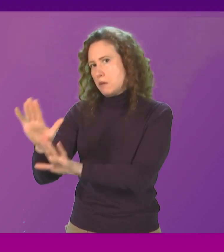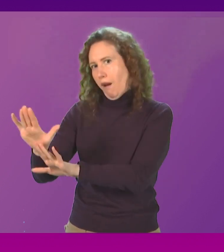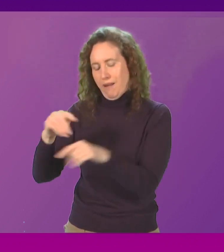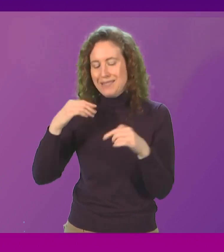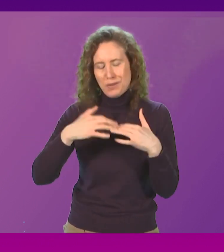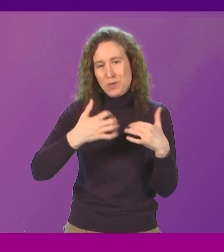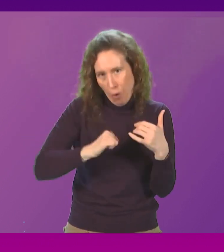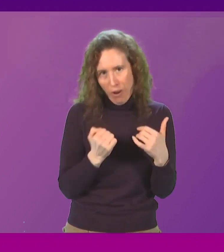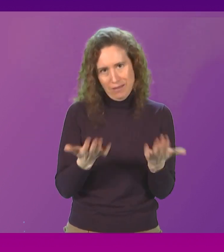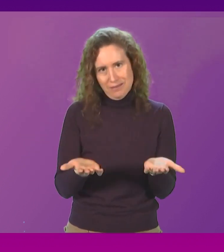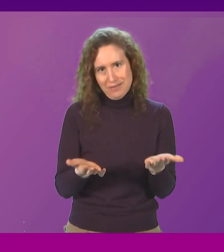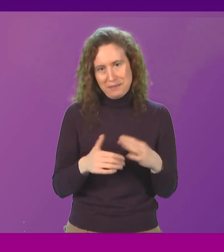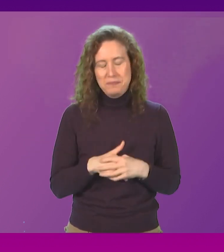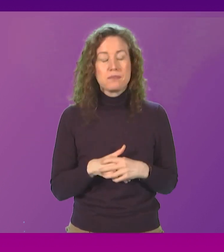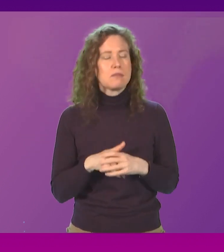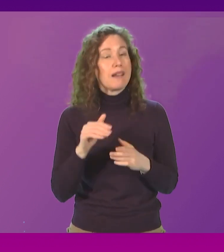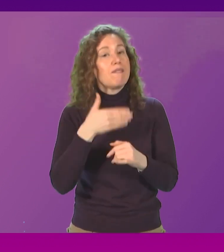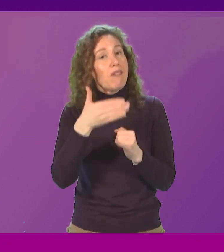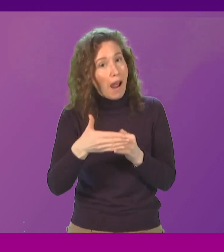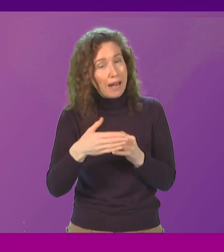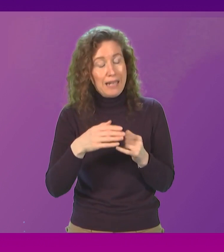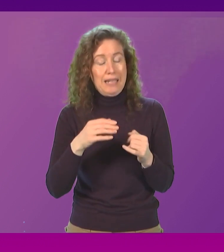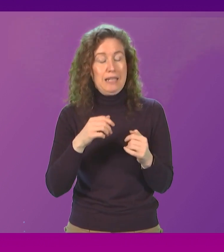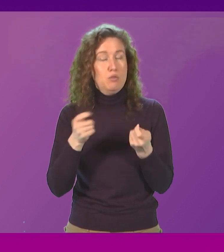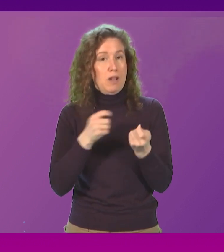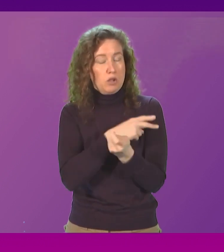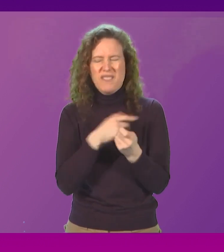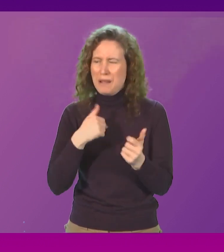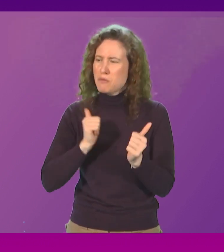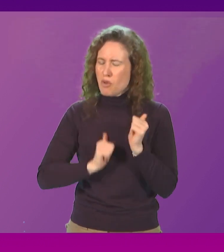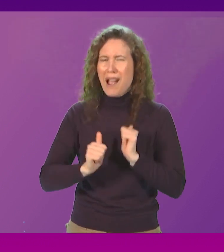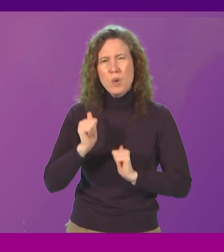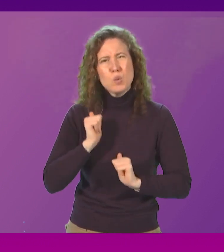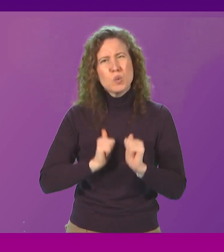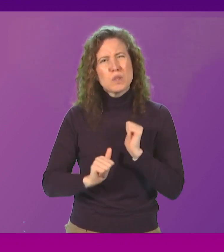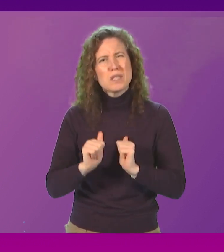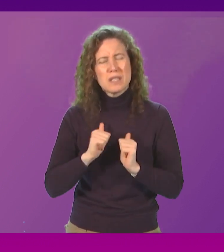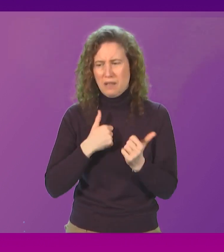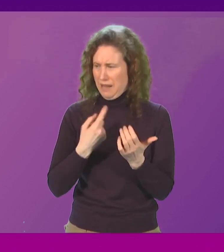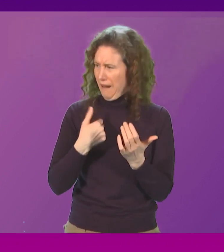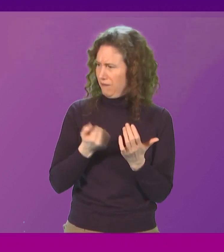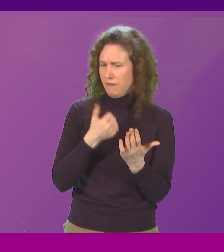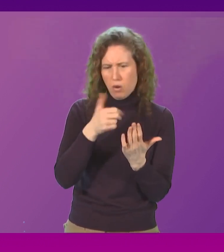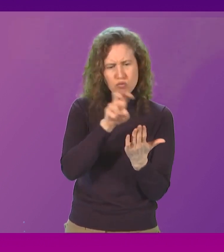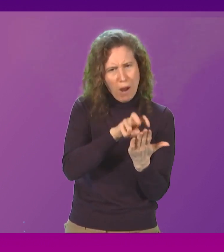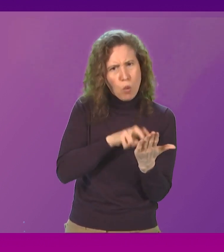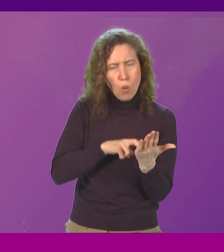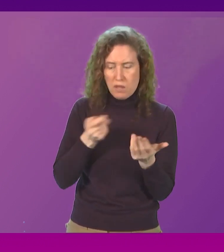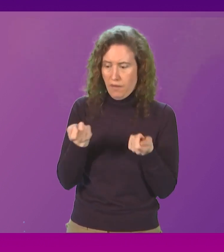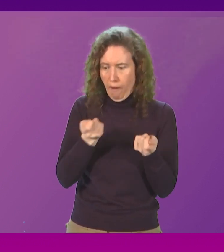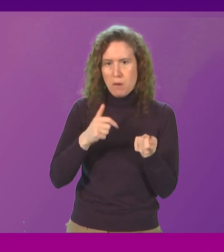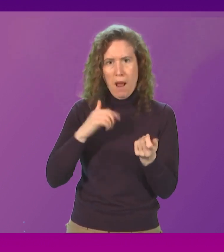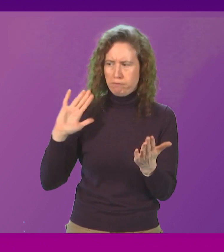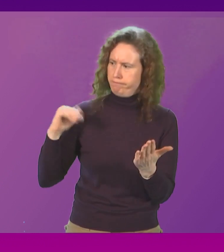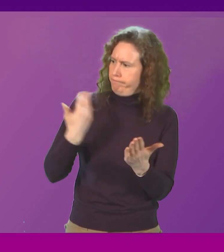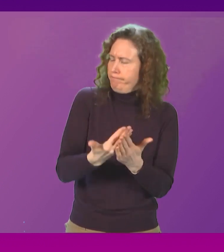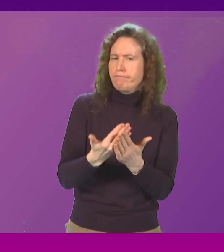Finally, I am proud of the record of the Government that I have led through some of the toughest